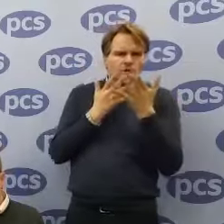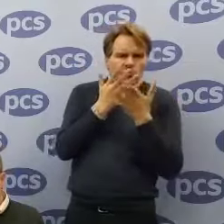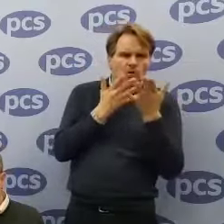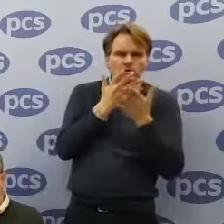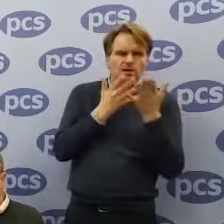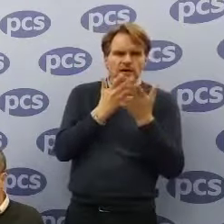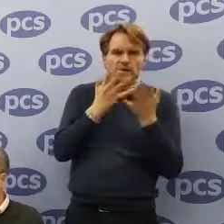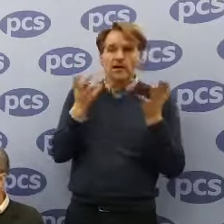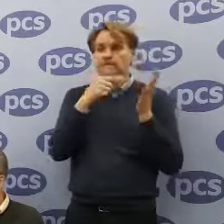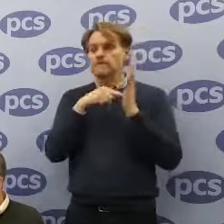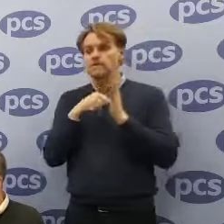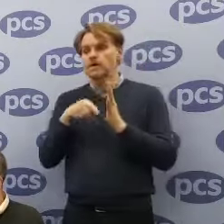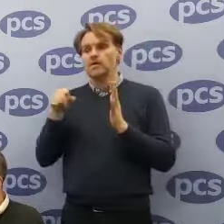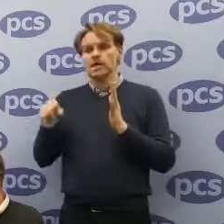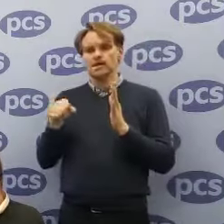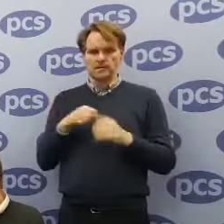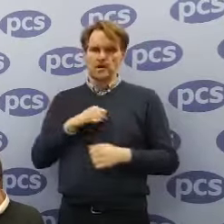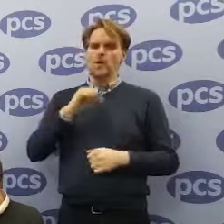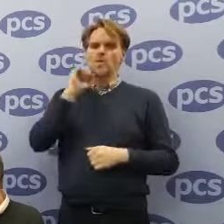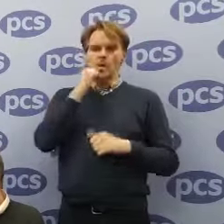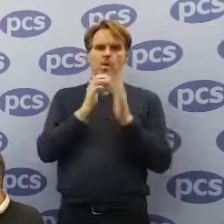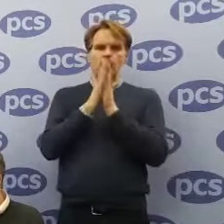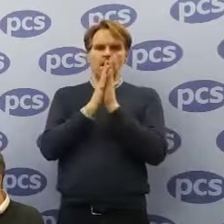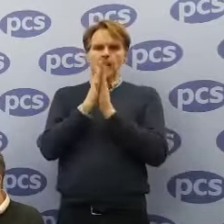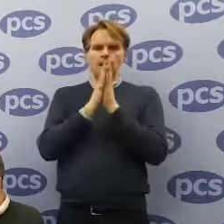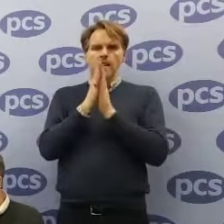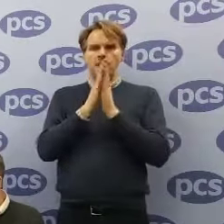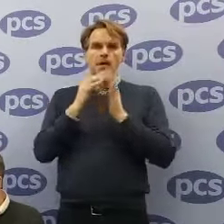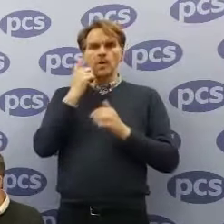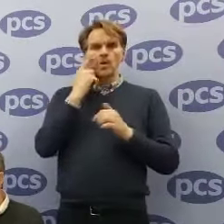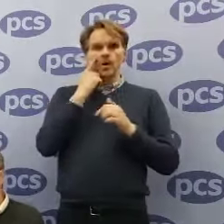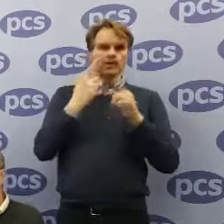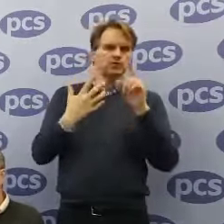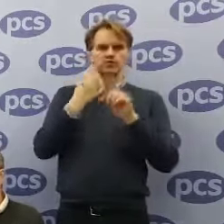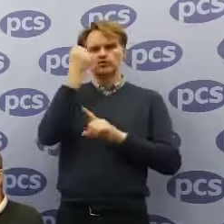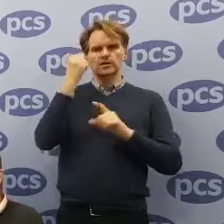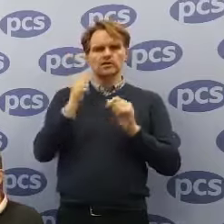of that victory we will be seeking to maximize that for our members and